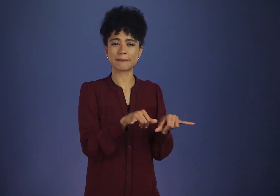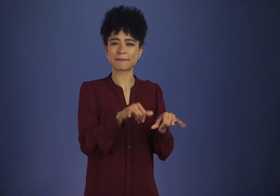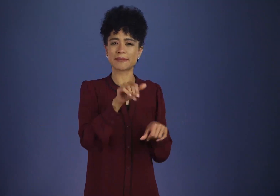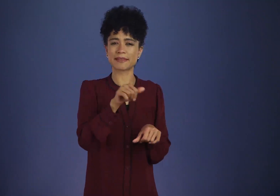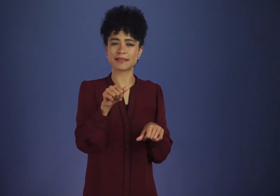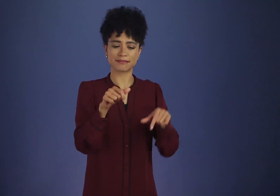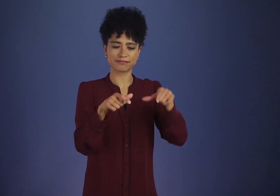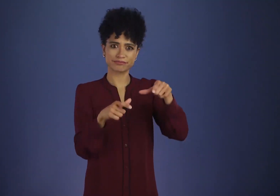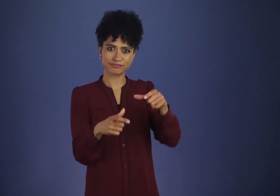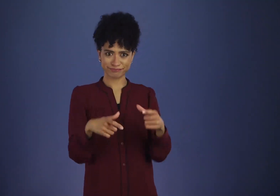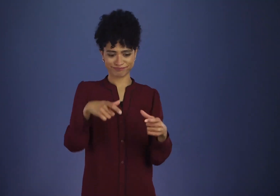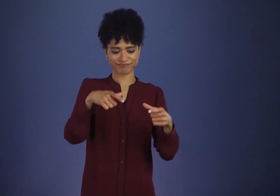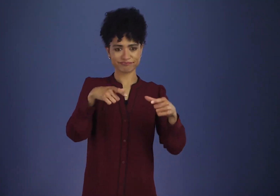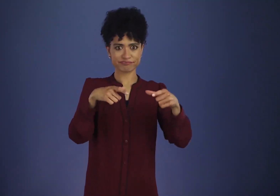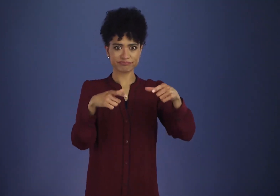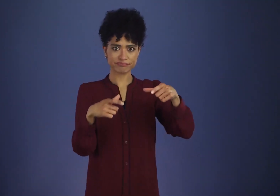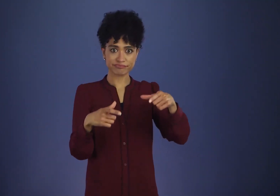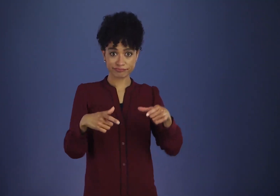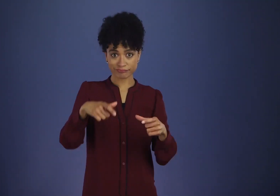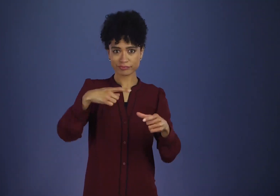Thus has it been with A.A.